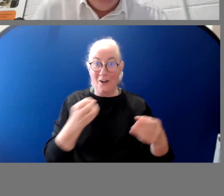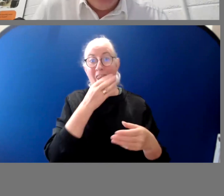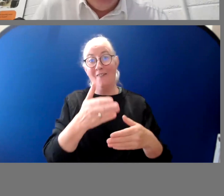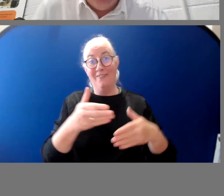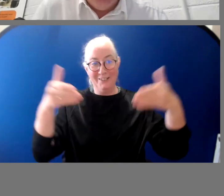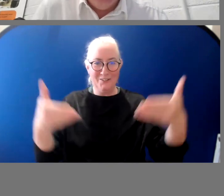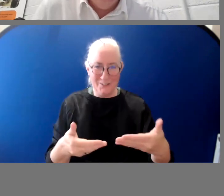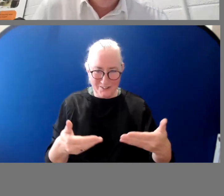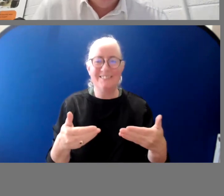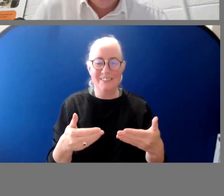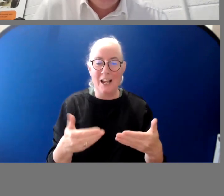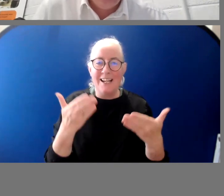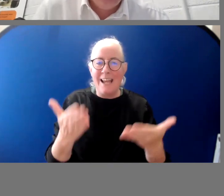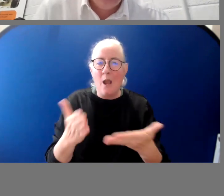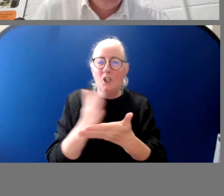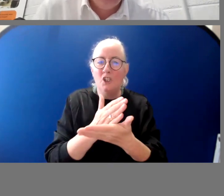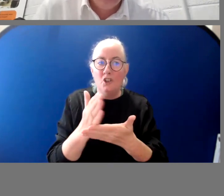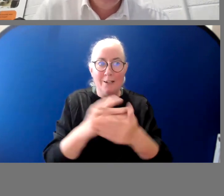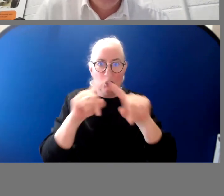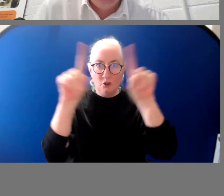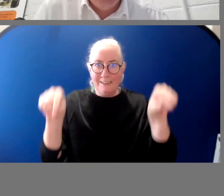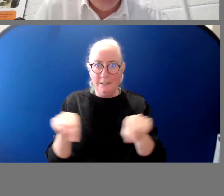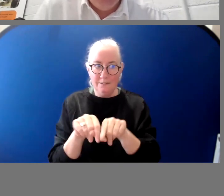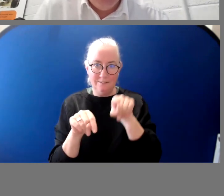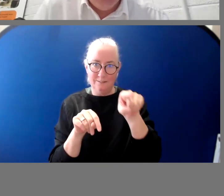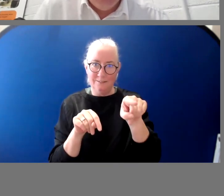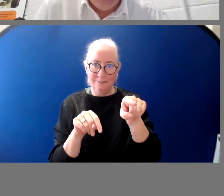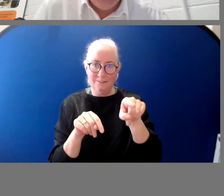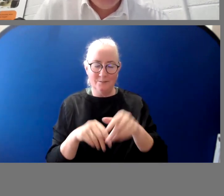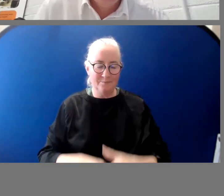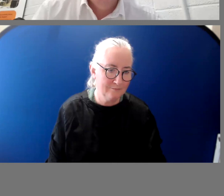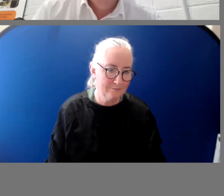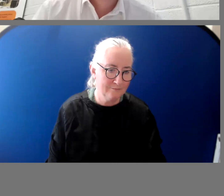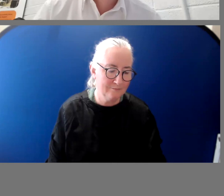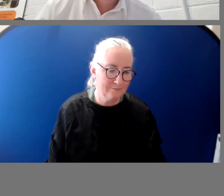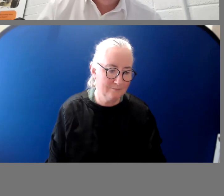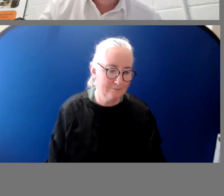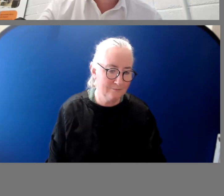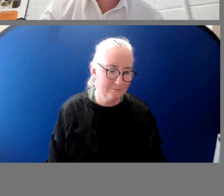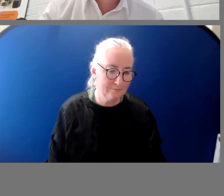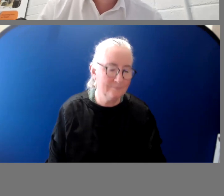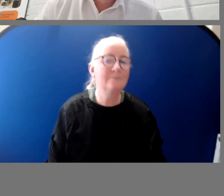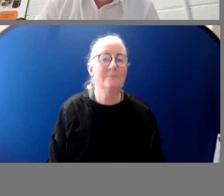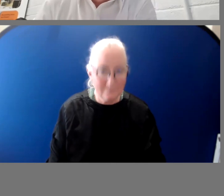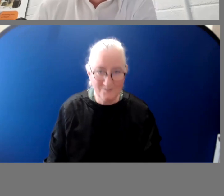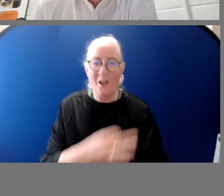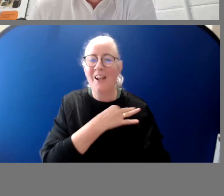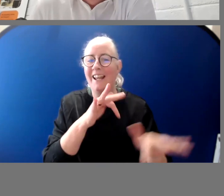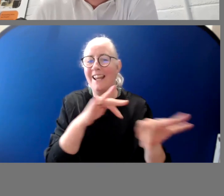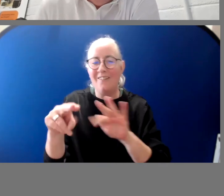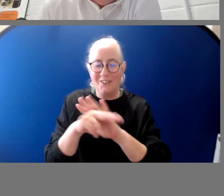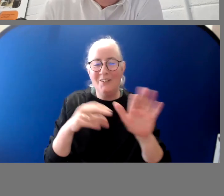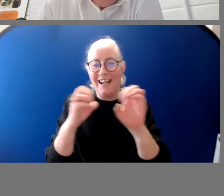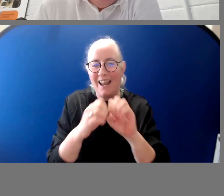I'm just going to share my screen if that's okay. Good afternoon everyone and as Ghinlon